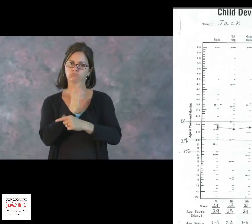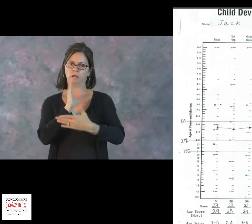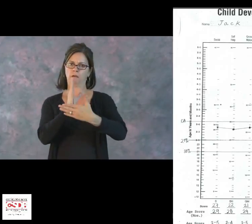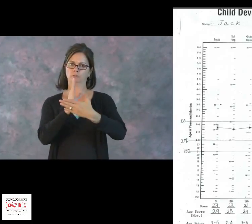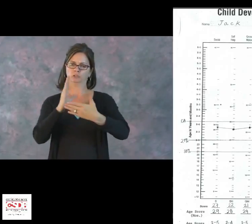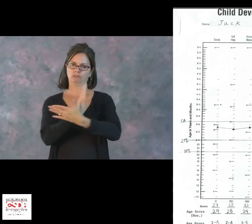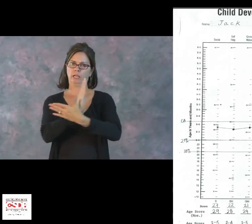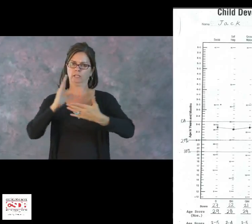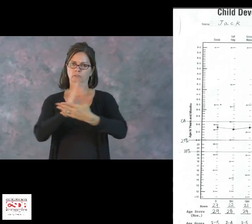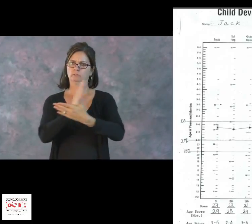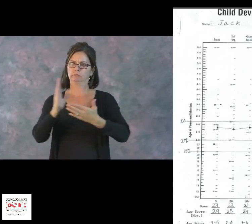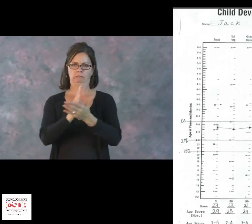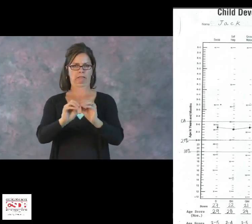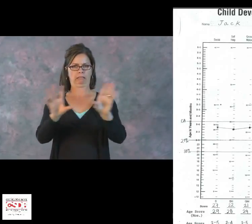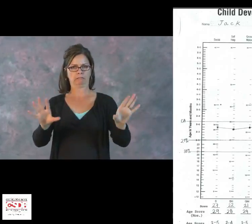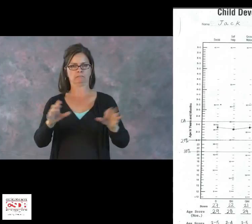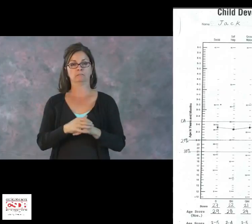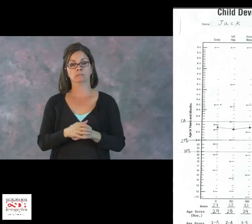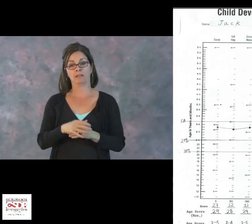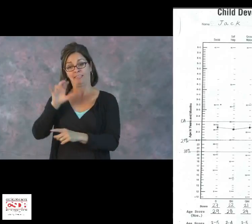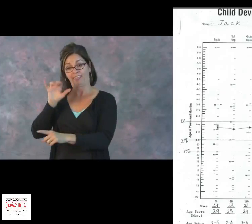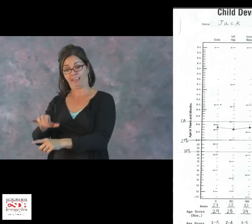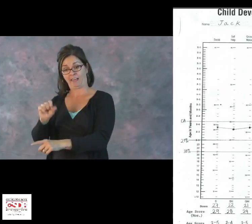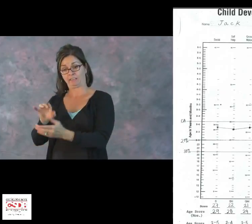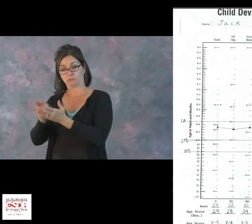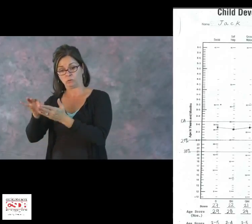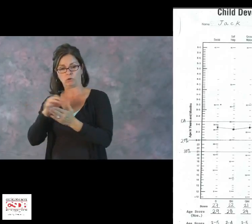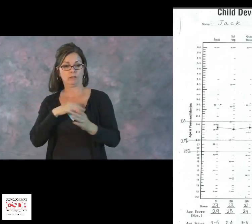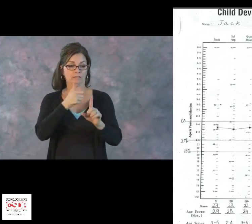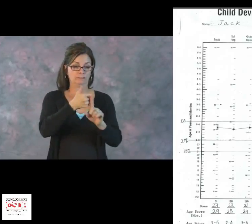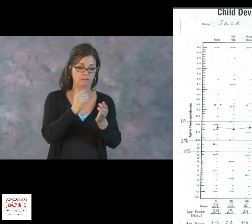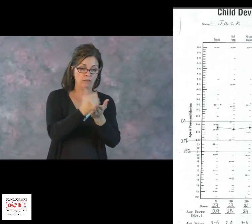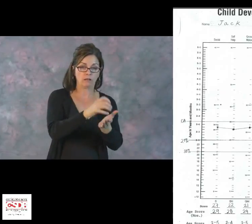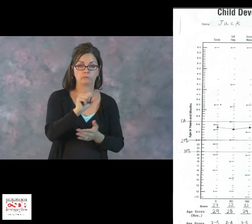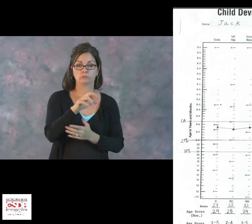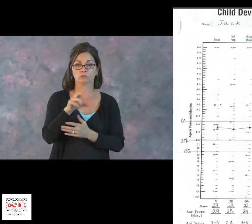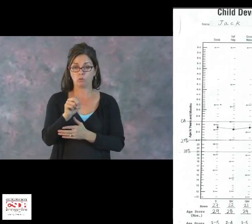Again, that score in conjunction with the Self Help score can give you some indication